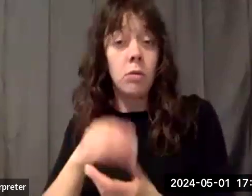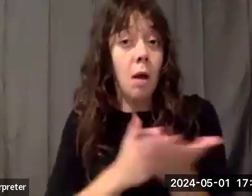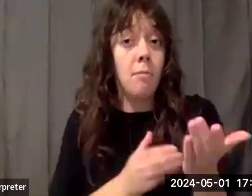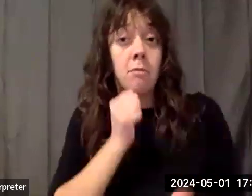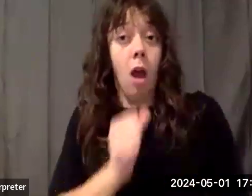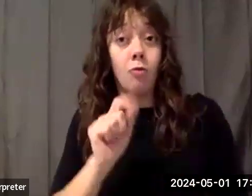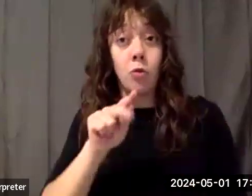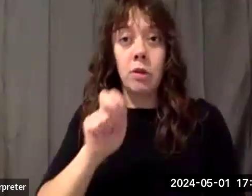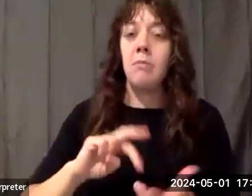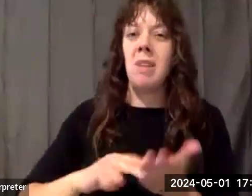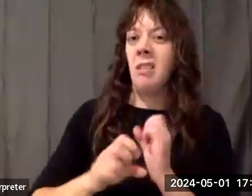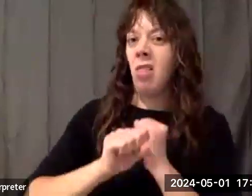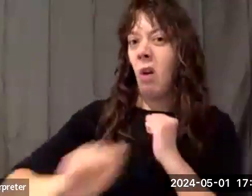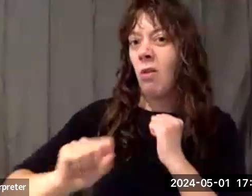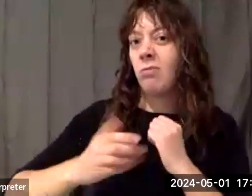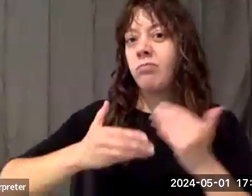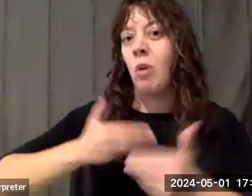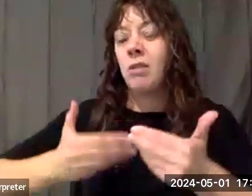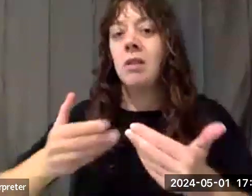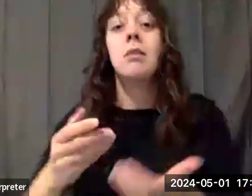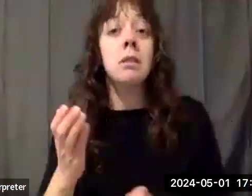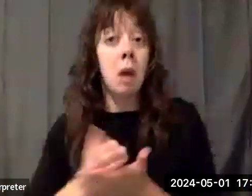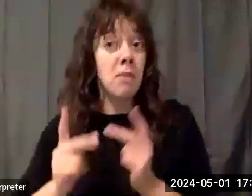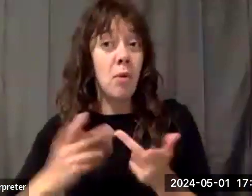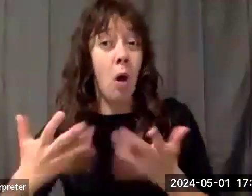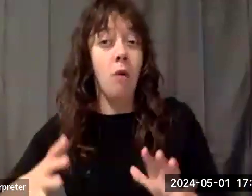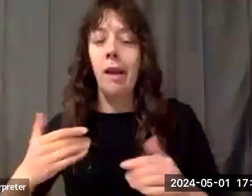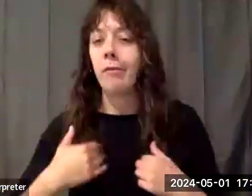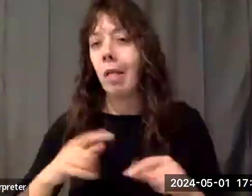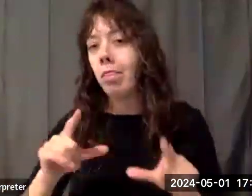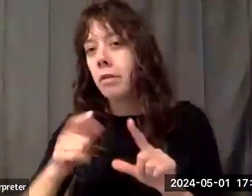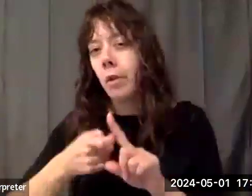folks who are coming in already licensed in another state through a more expedited pathway.